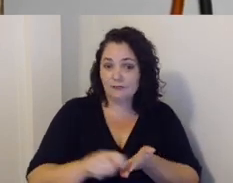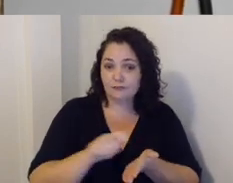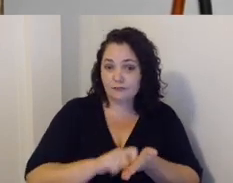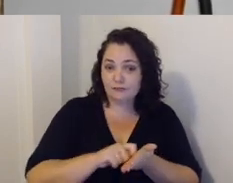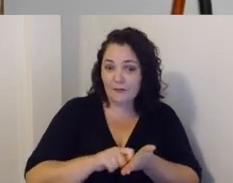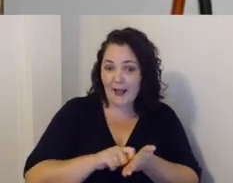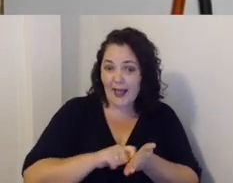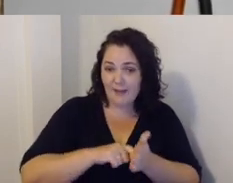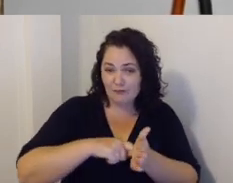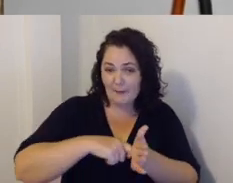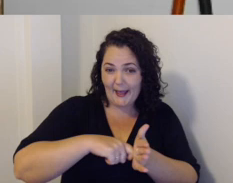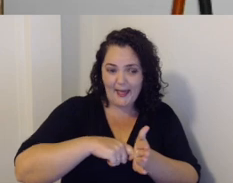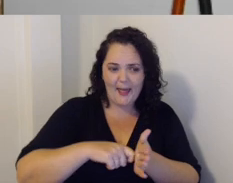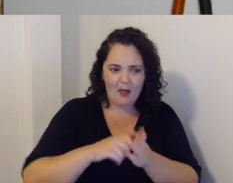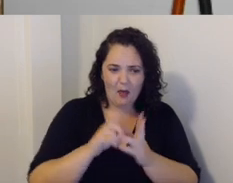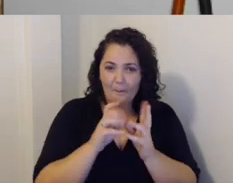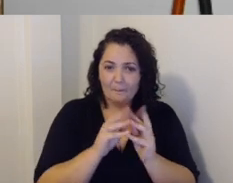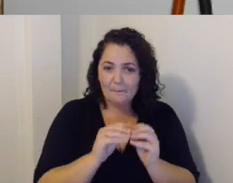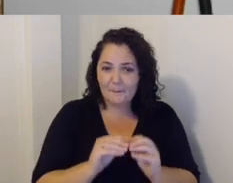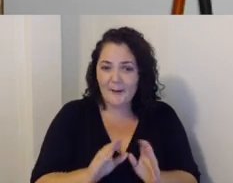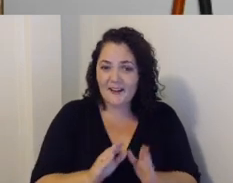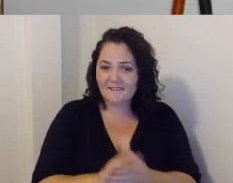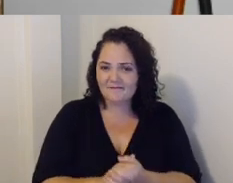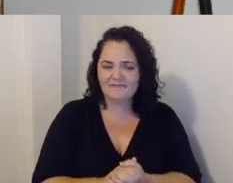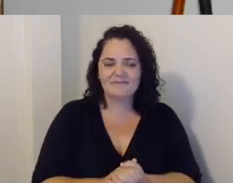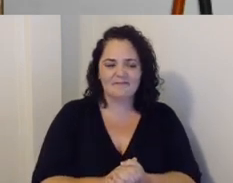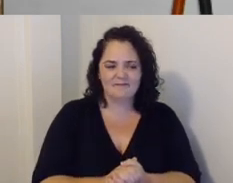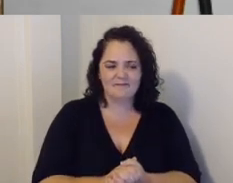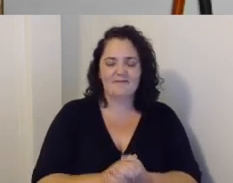the chalk with the eraser, are they almost gone on screen? Yeah now I'll try to do the same thing